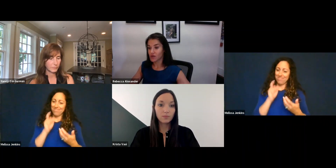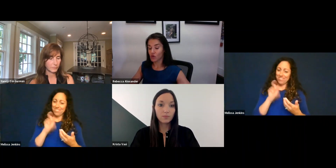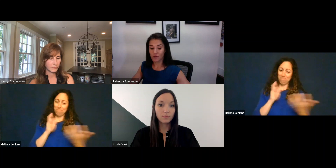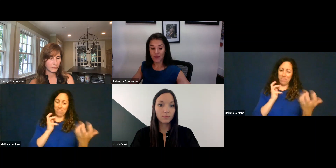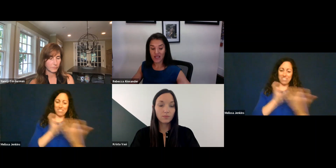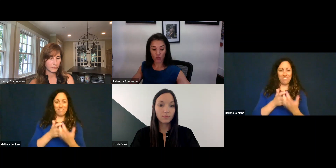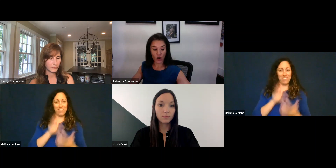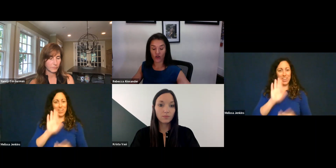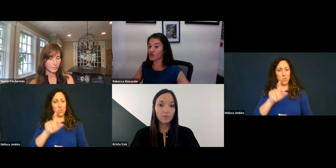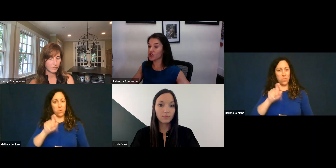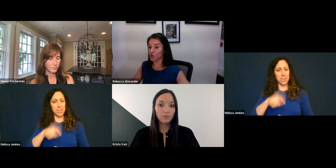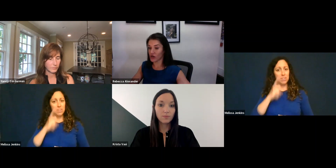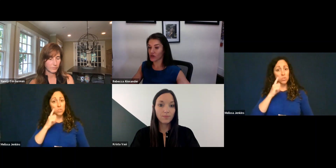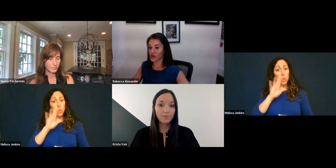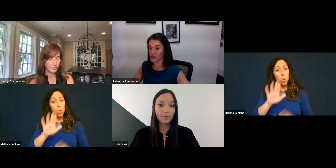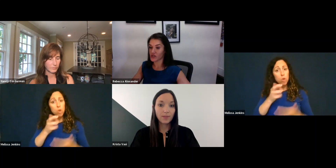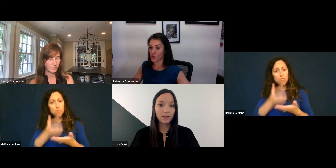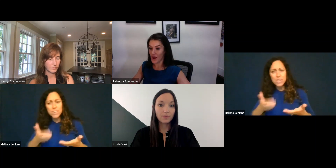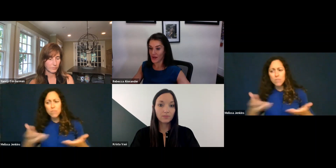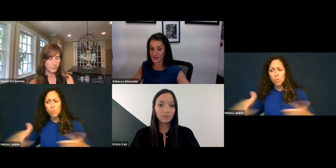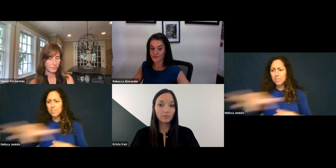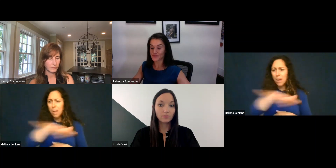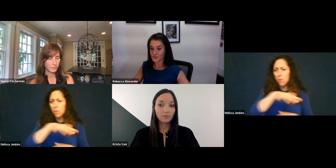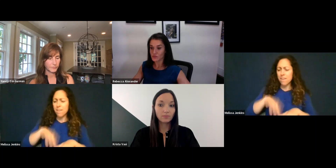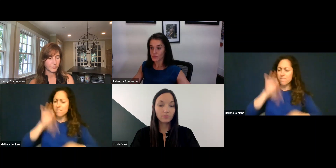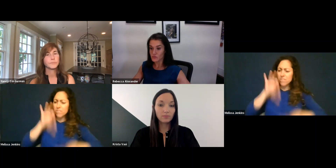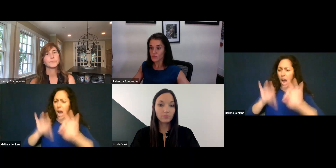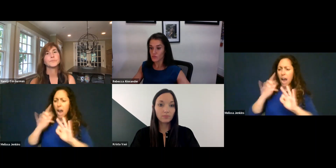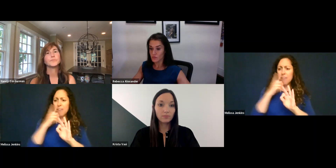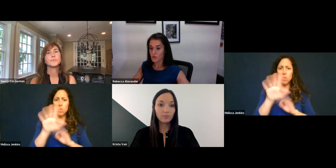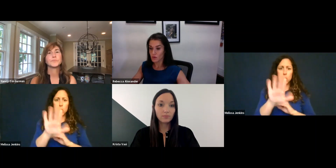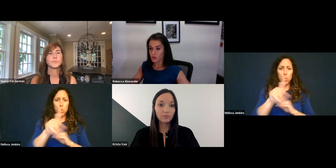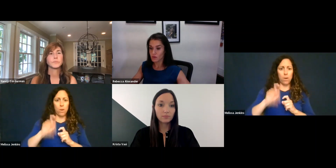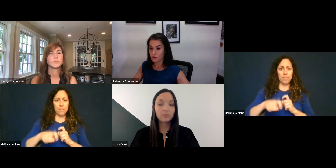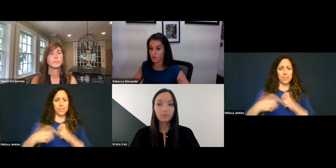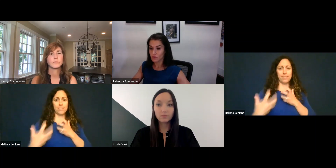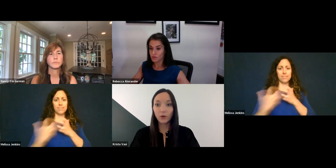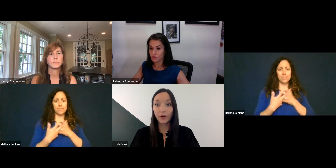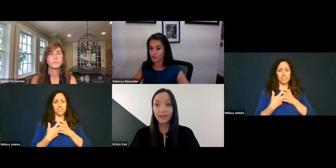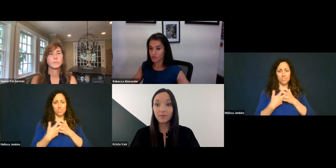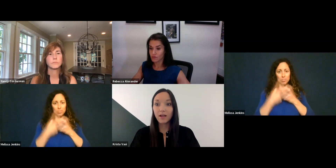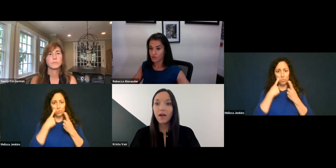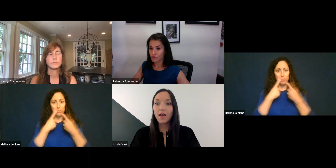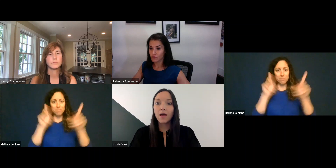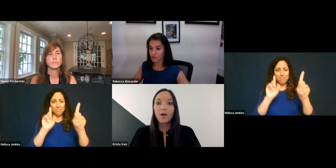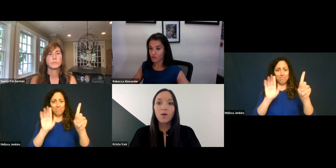So to me, where there's a will, there's a way. Great.